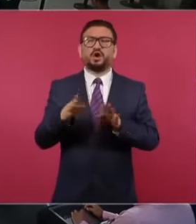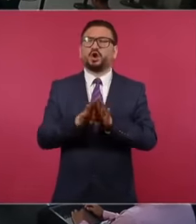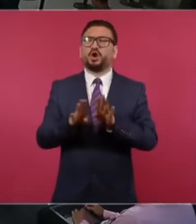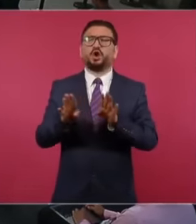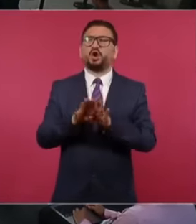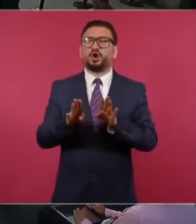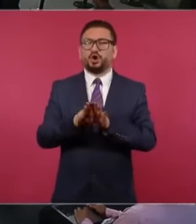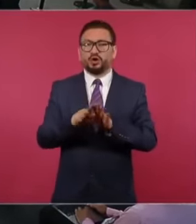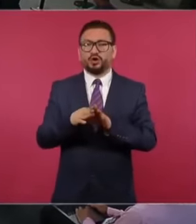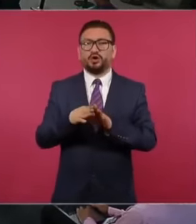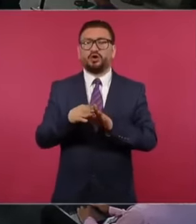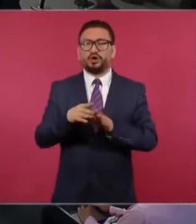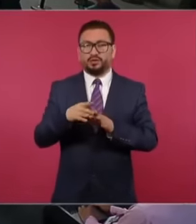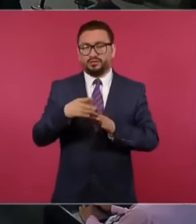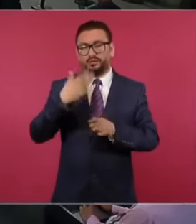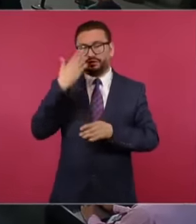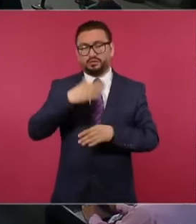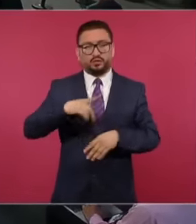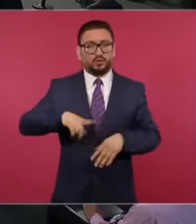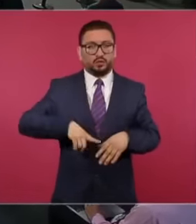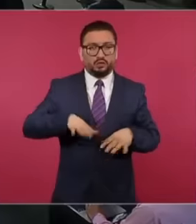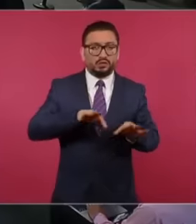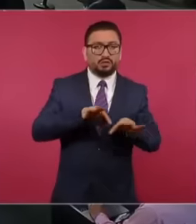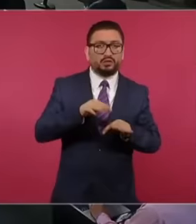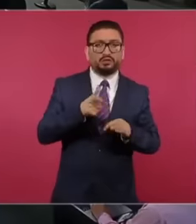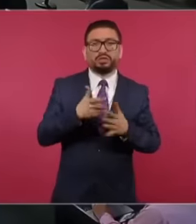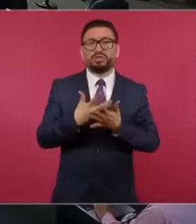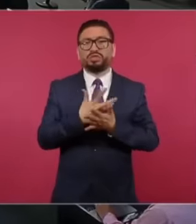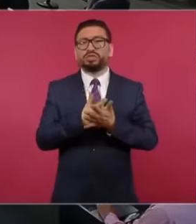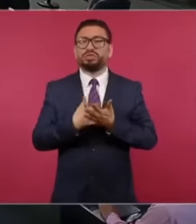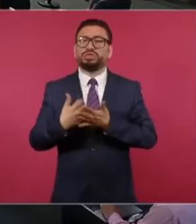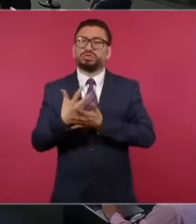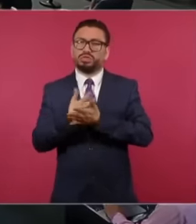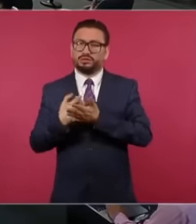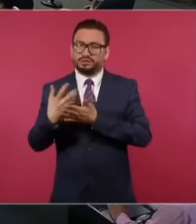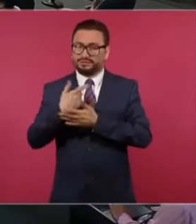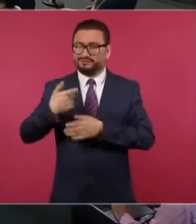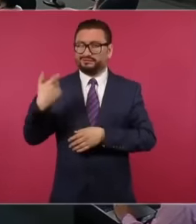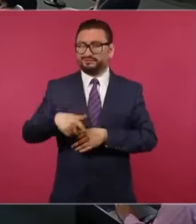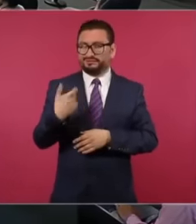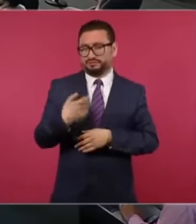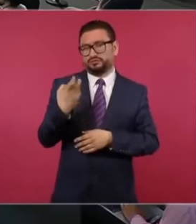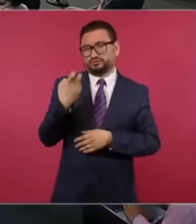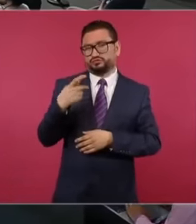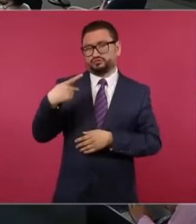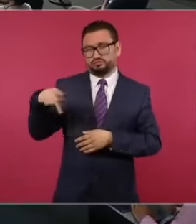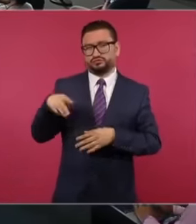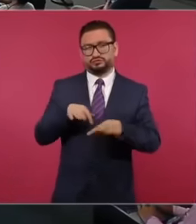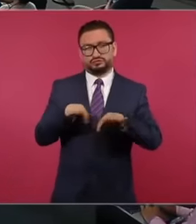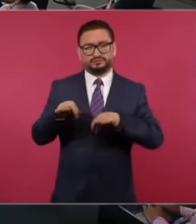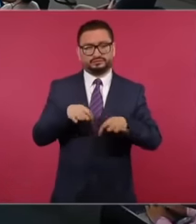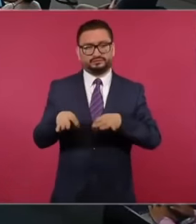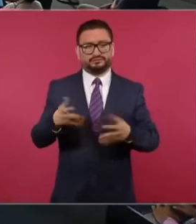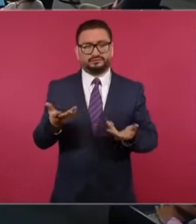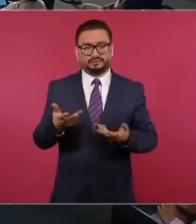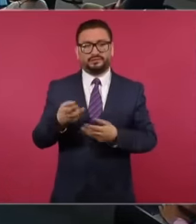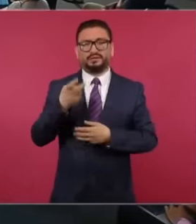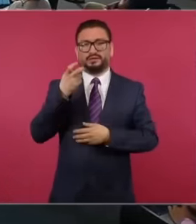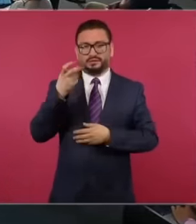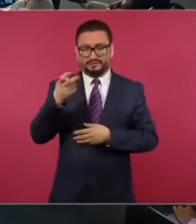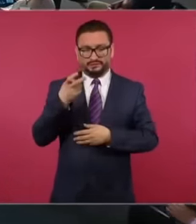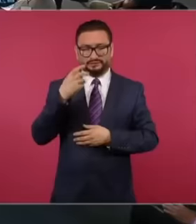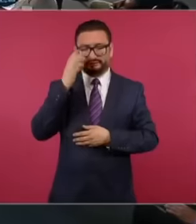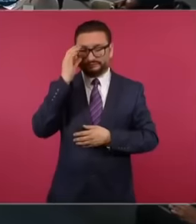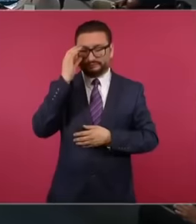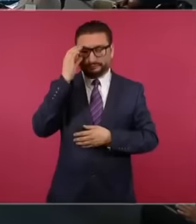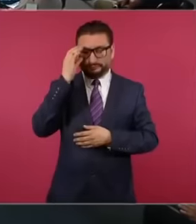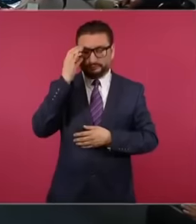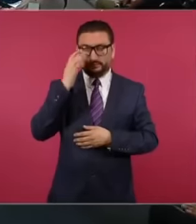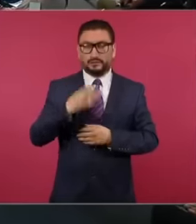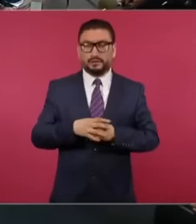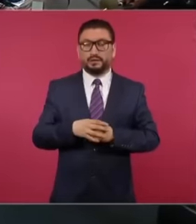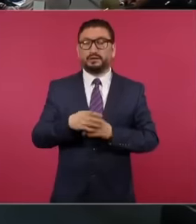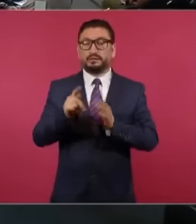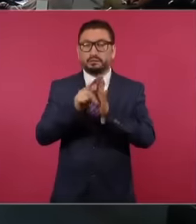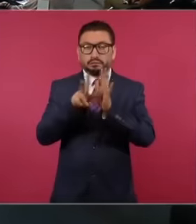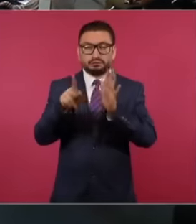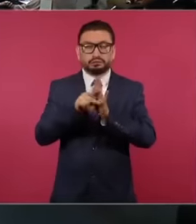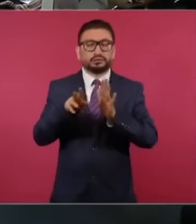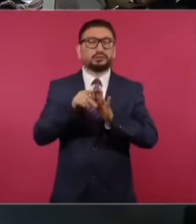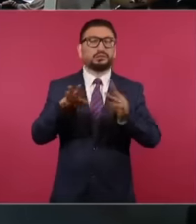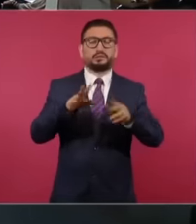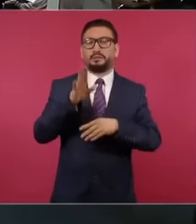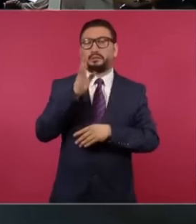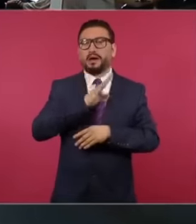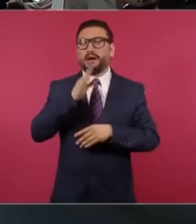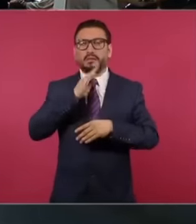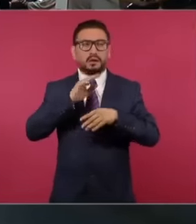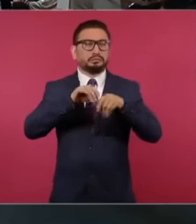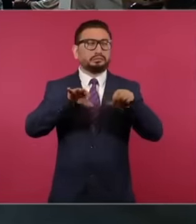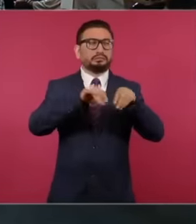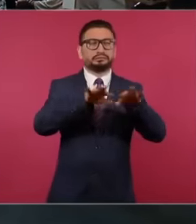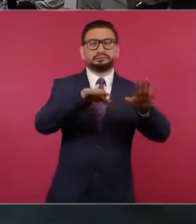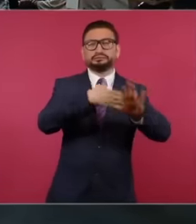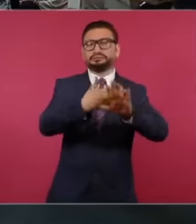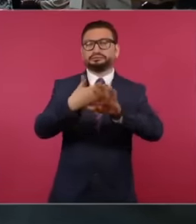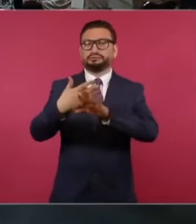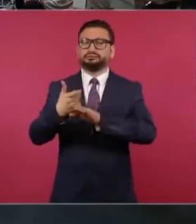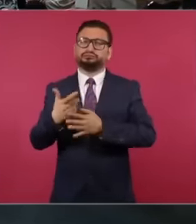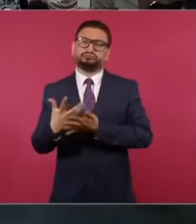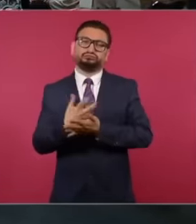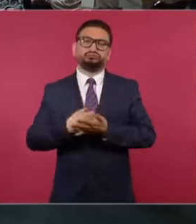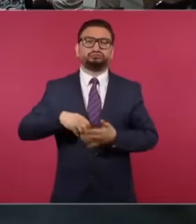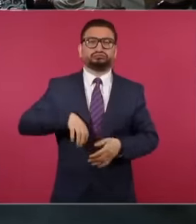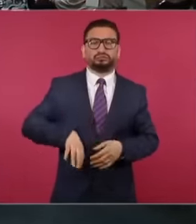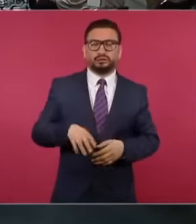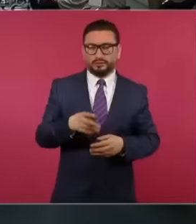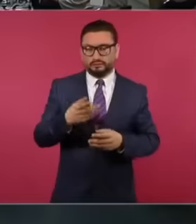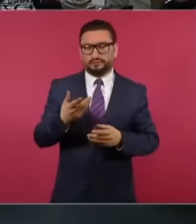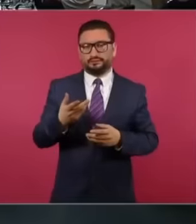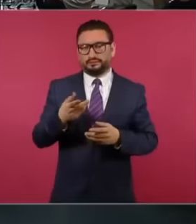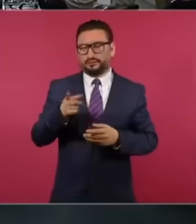protection of public power with those jobs, not as mercenaries of journalism, and a